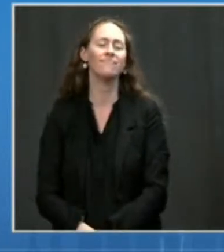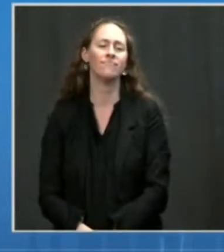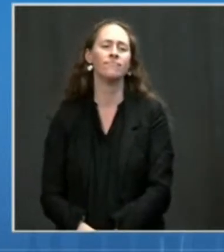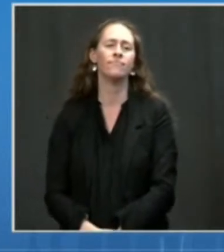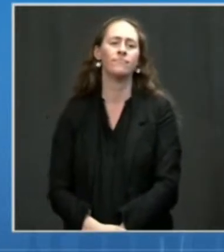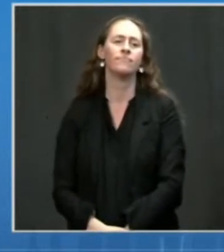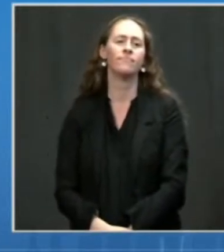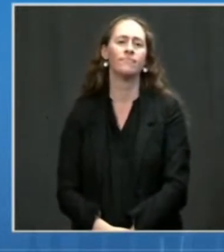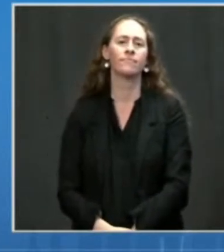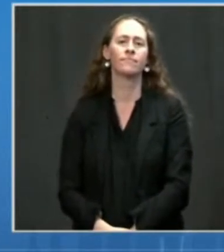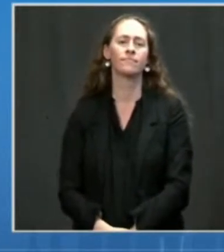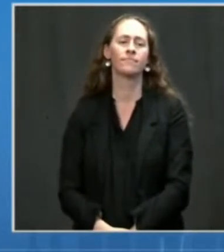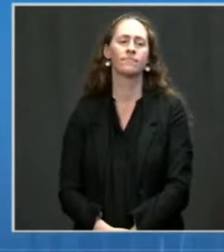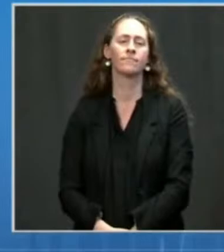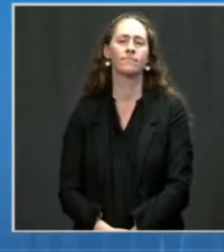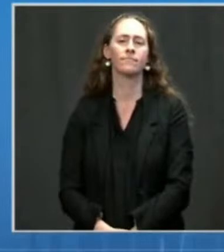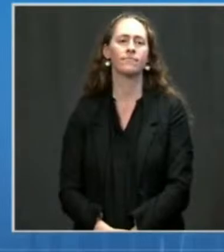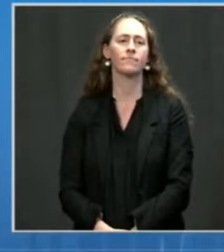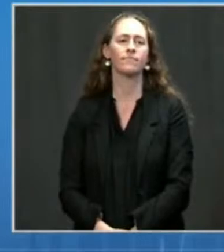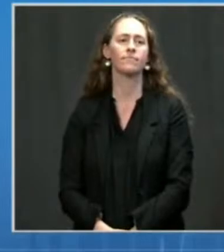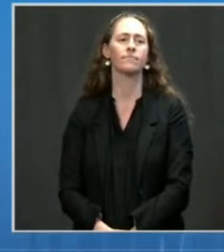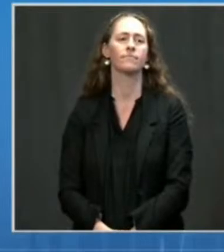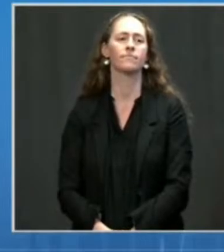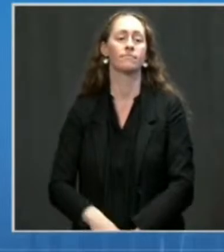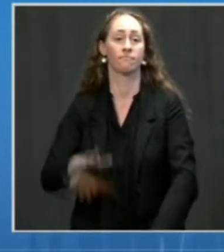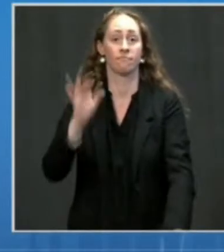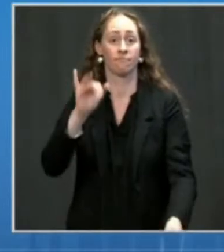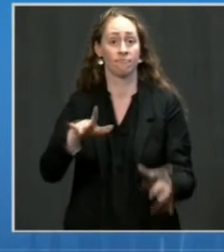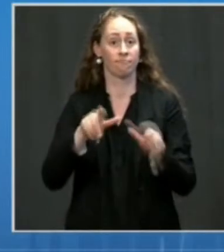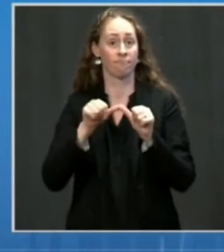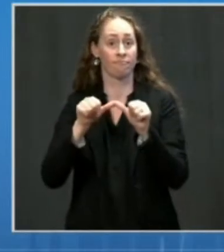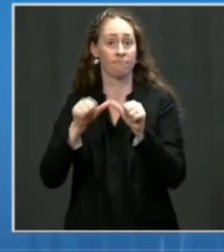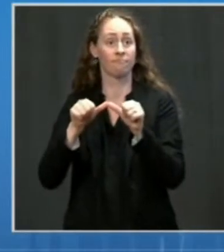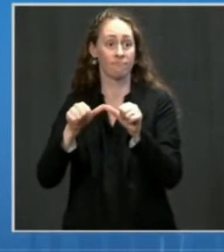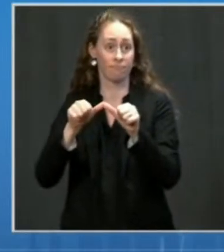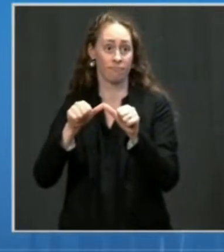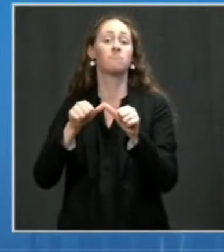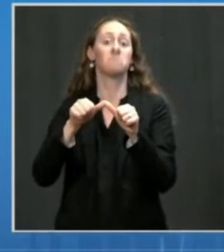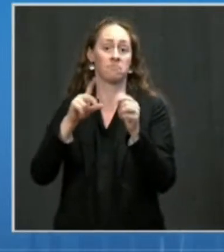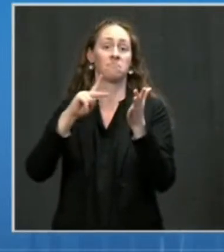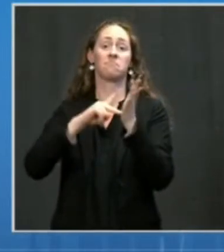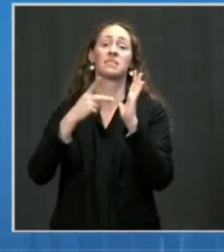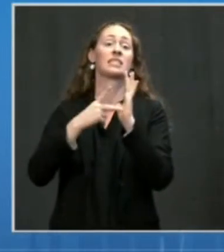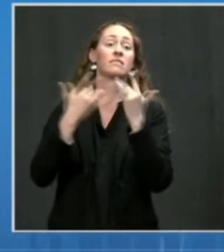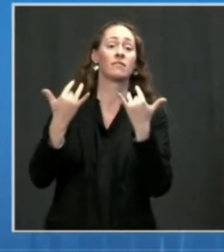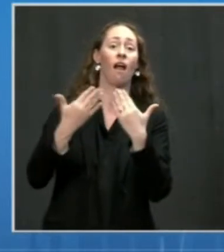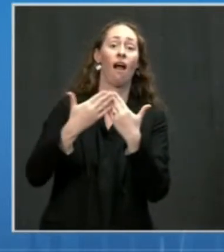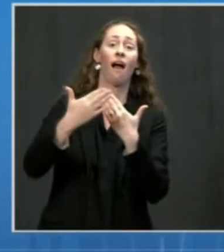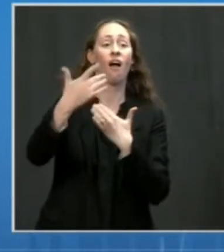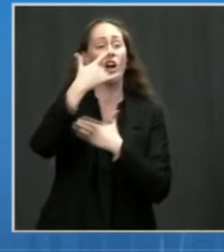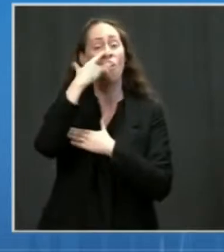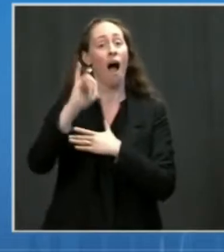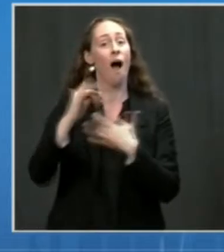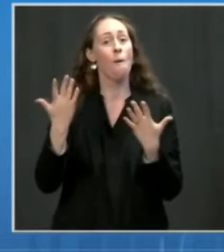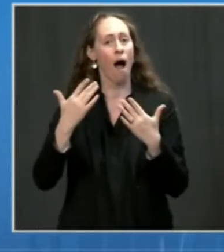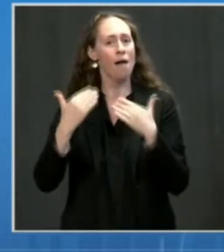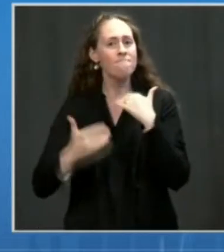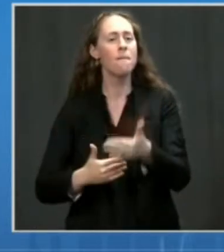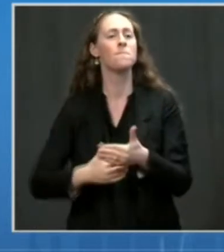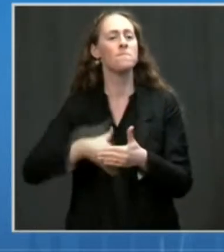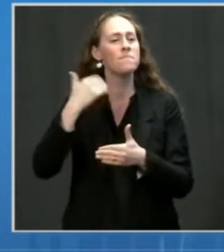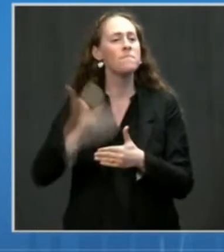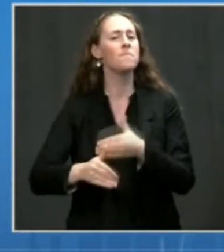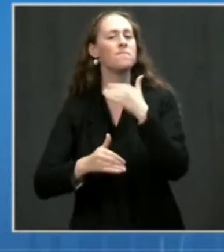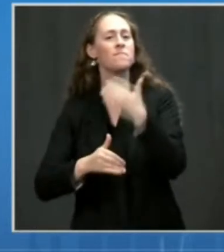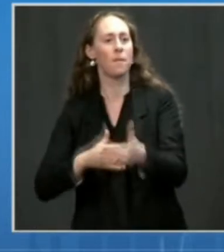HOSPITAL SYSTEMS ACROSS THE